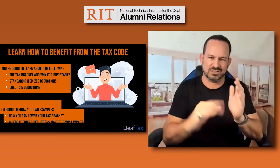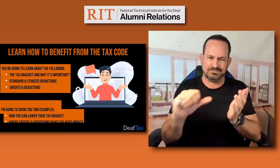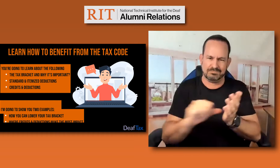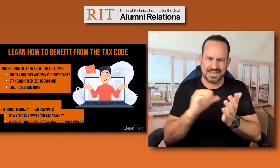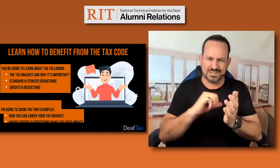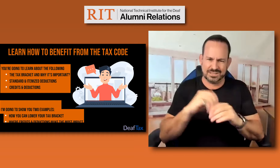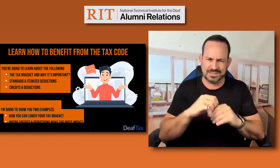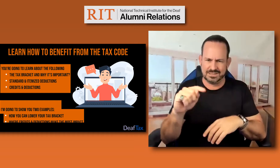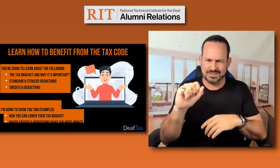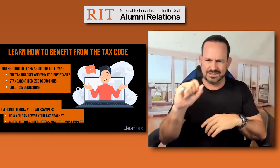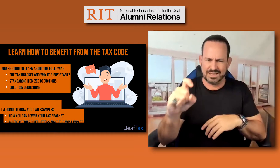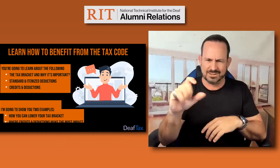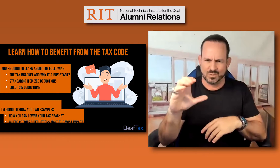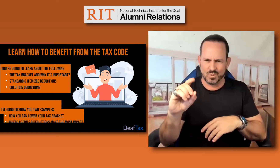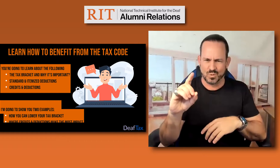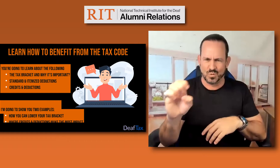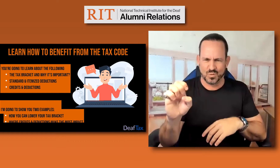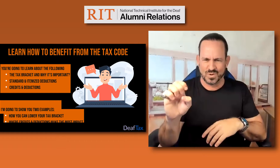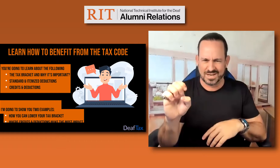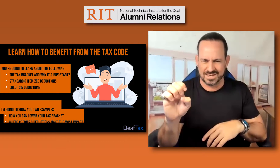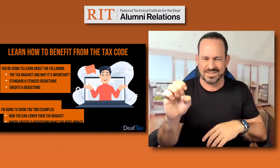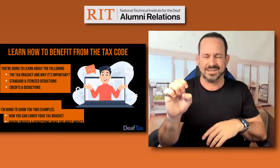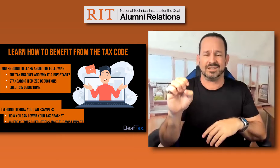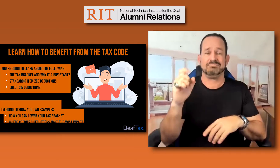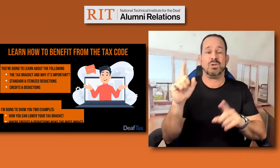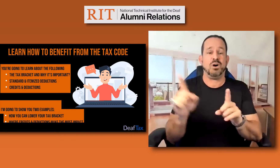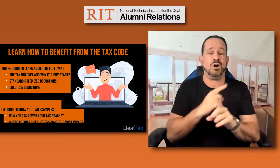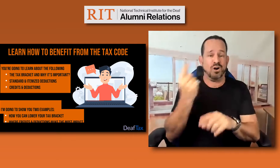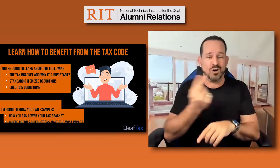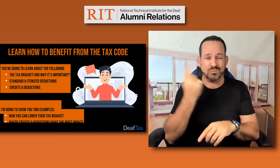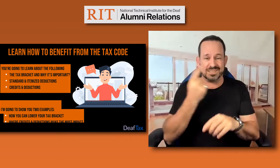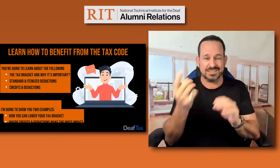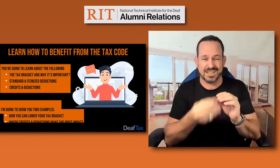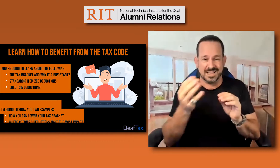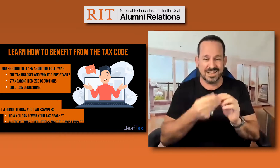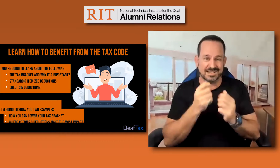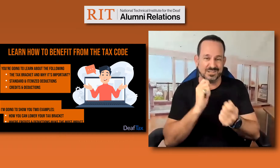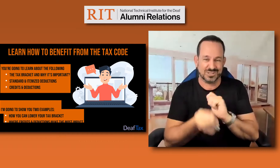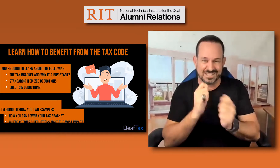And if you read, you will see that the tax code is not brief.